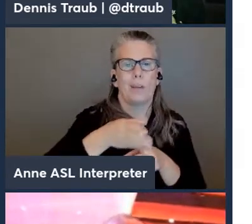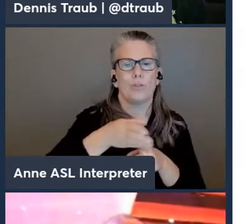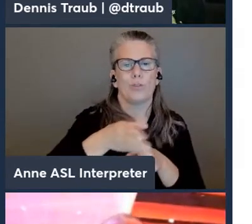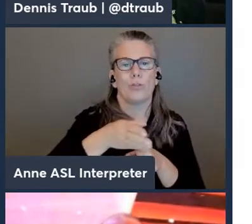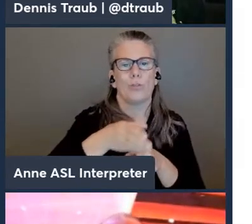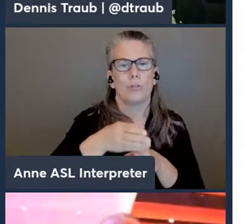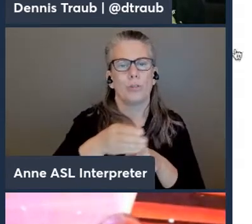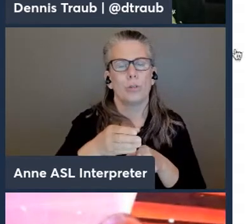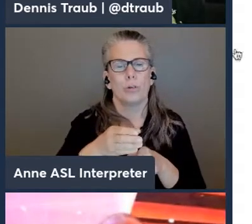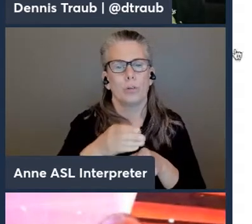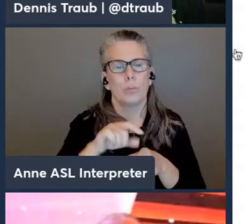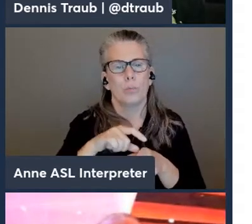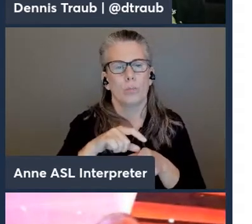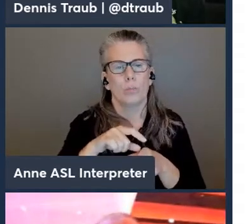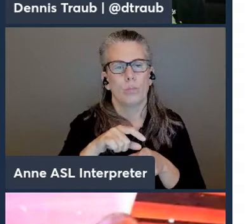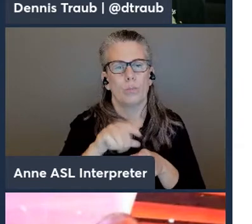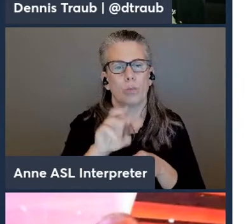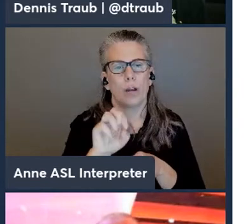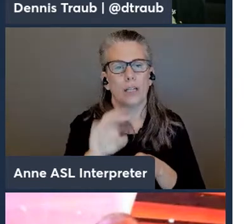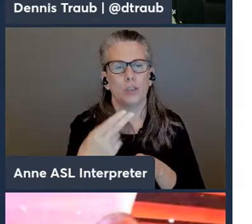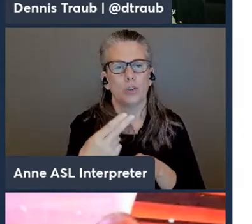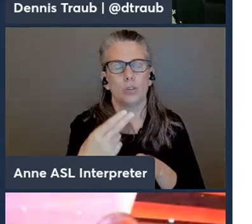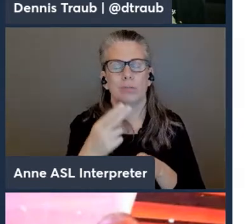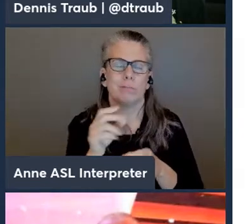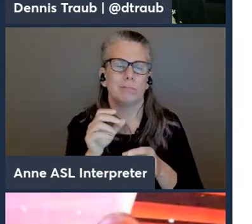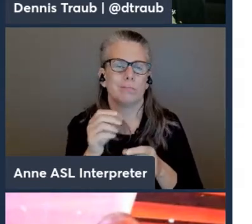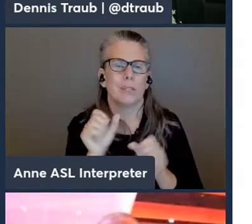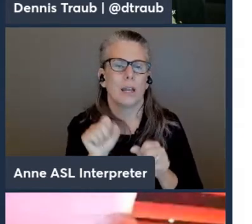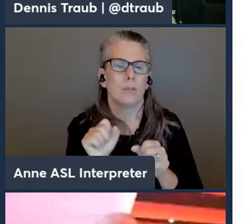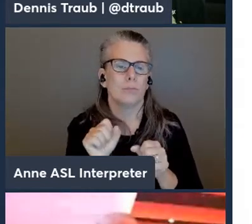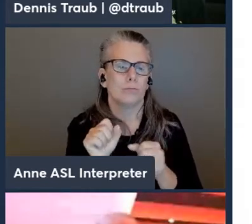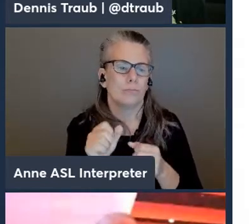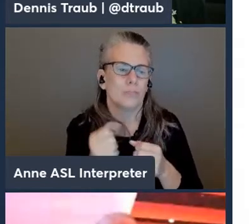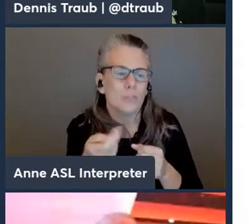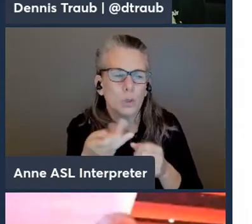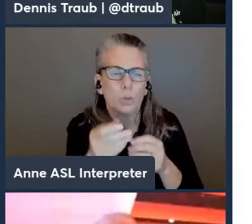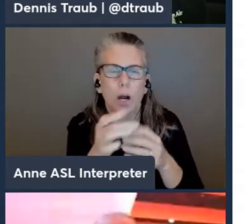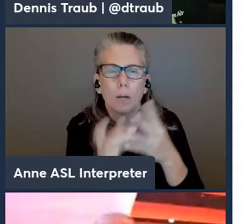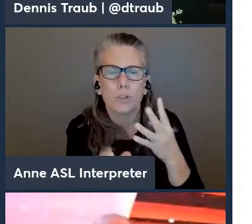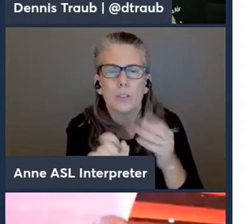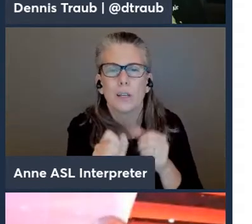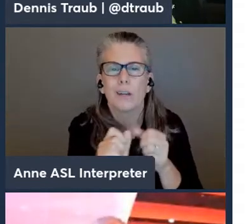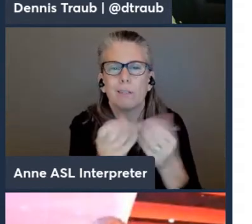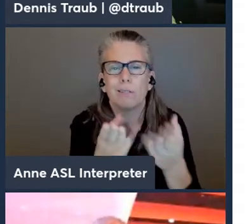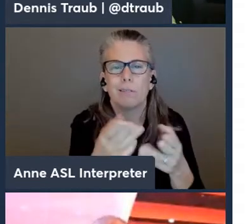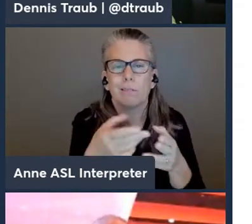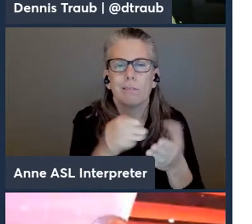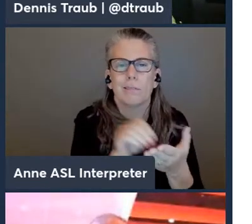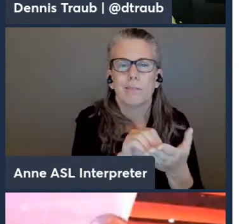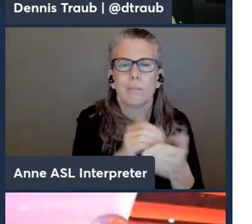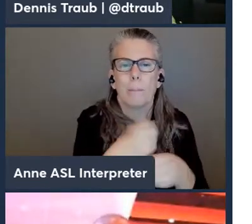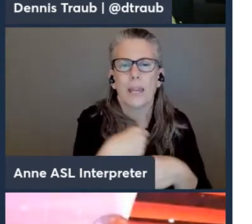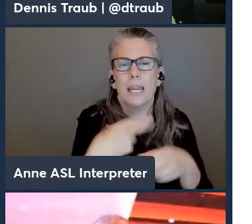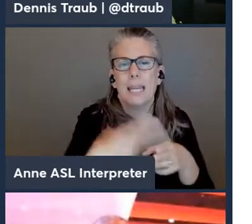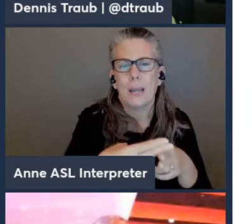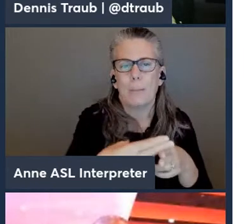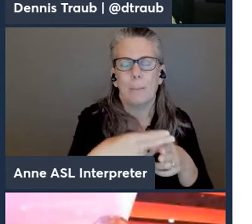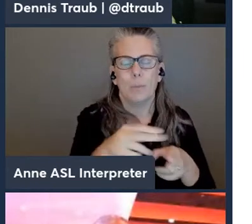There are some optional things here. We can give it a name. And then when I click this orange button, "Associate Repository and Run Analysis,"